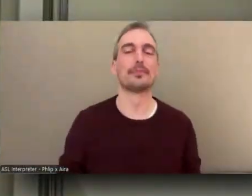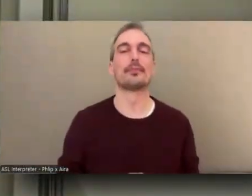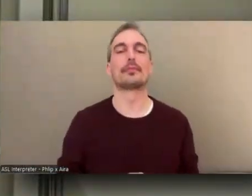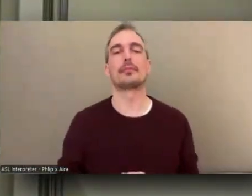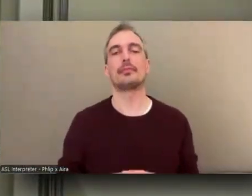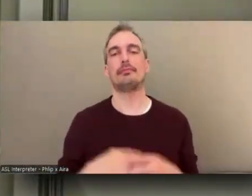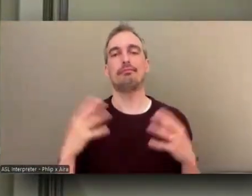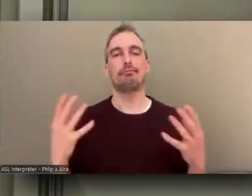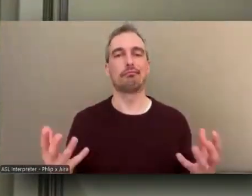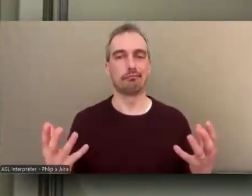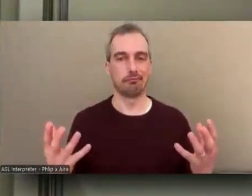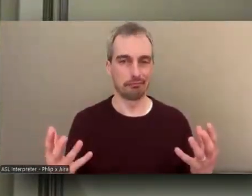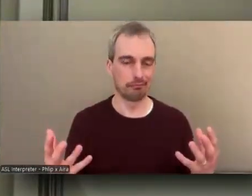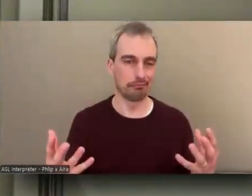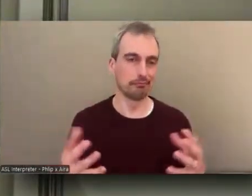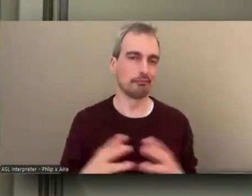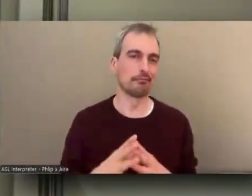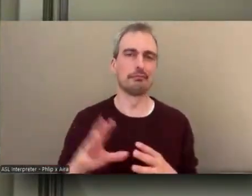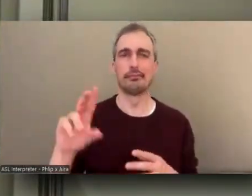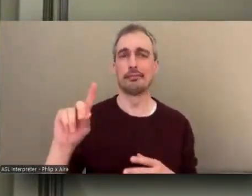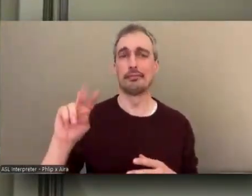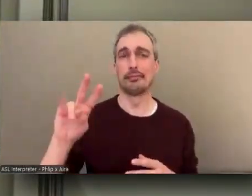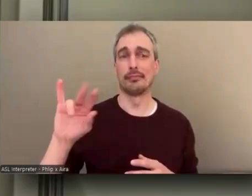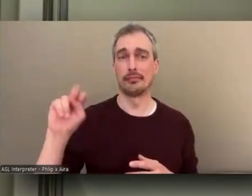Devon Persing actually talks about this in her book.